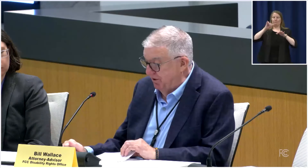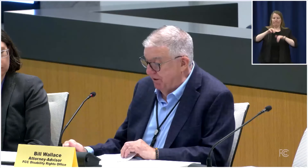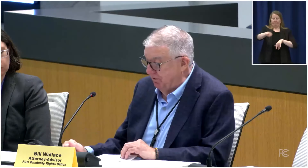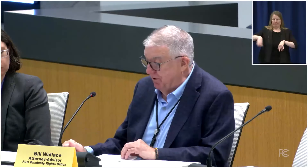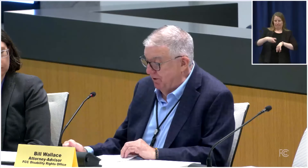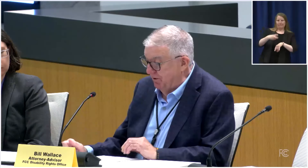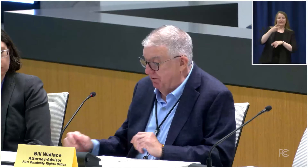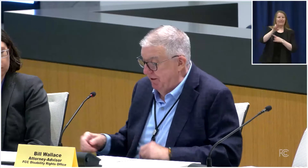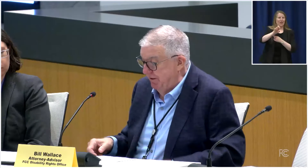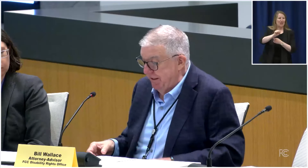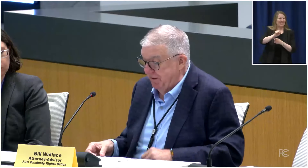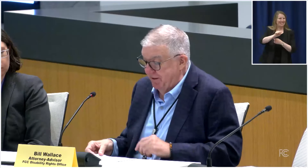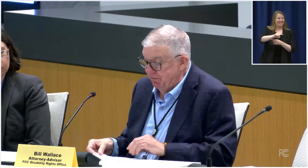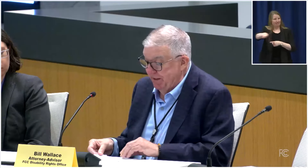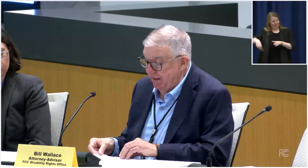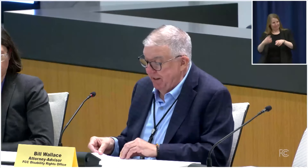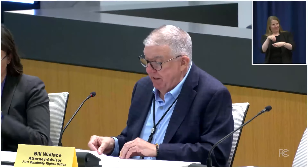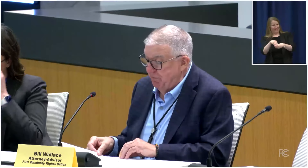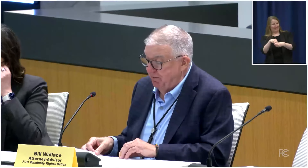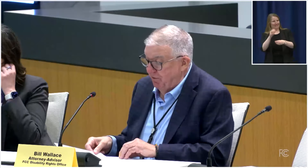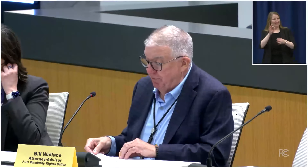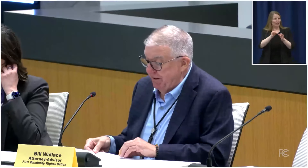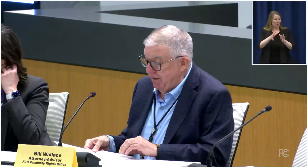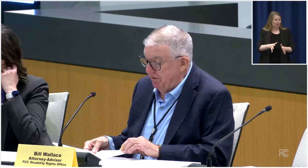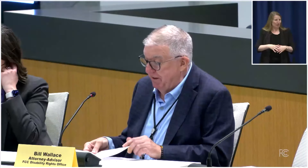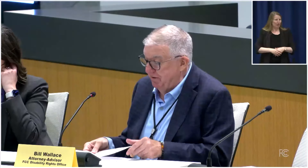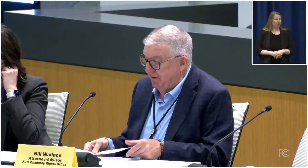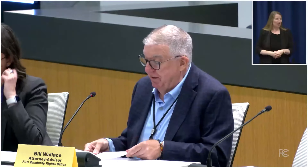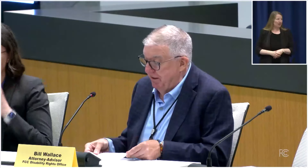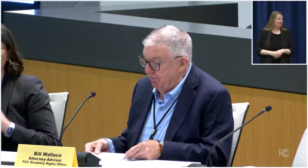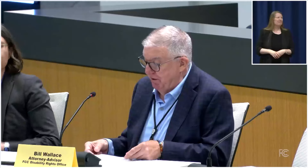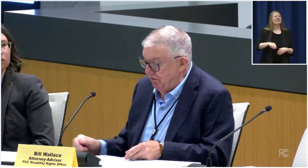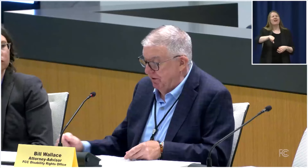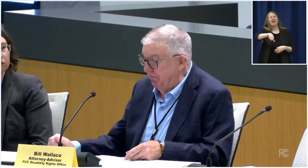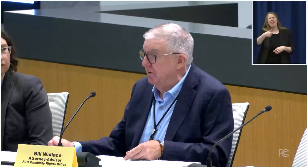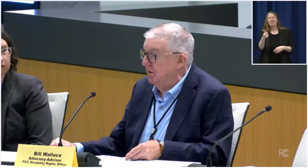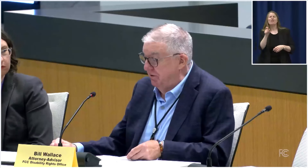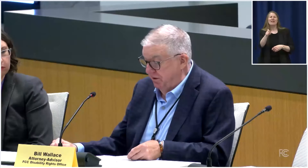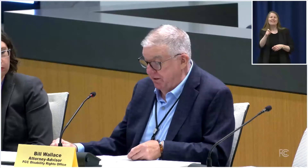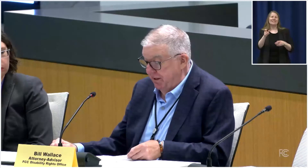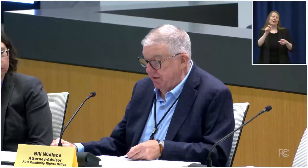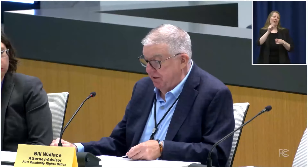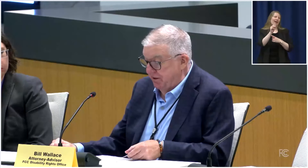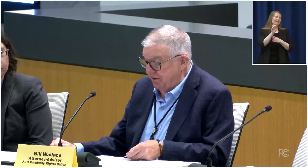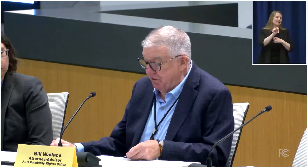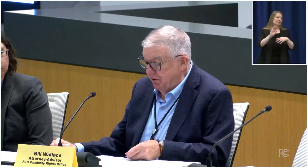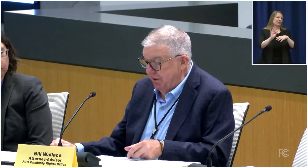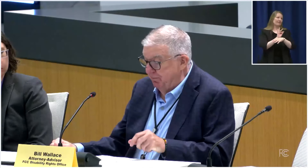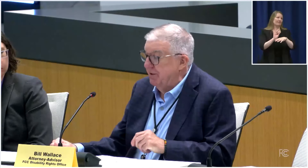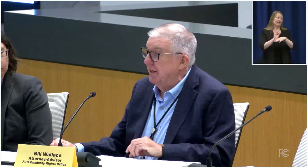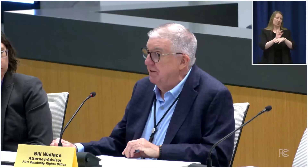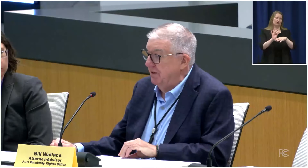FOR OUTBOUND POINT-TO-POINT VIDEO CALLS ORIGINATING FROM SUCH TELEPHONE NUMBERS, CONDUCTING DATA QUERIES TO